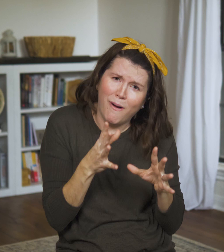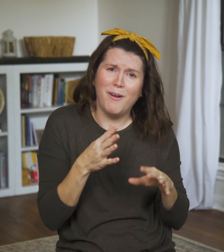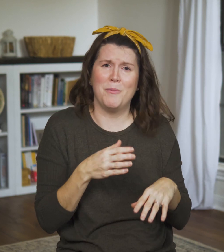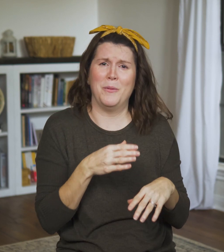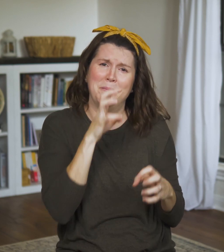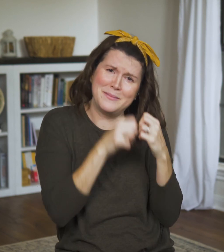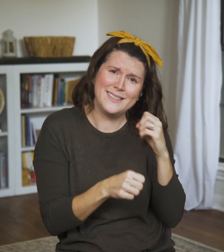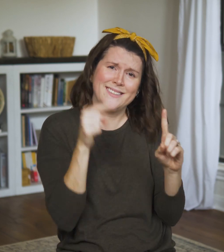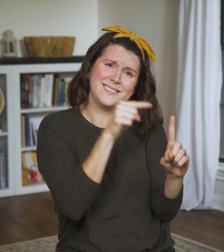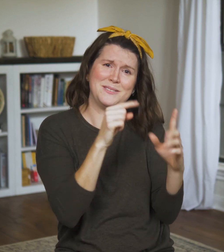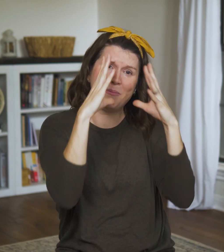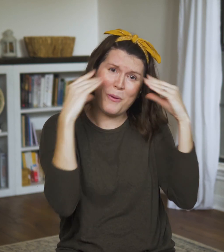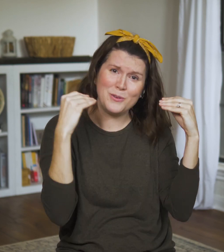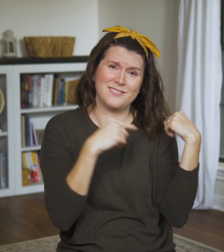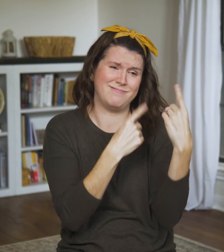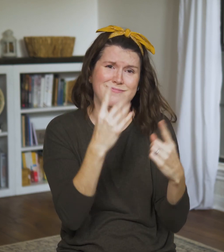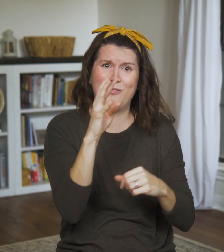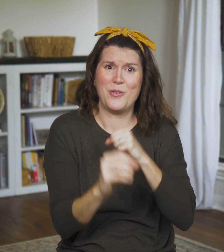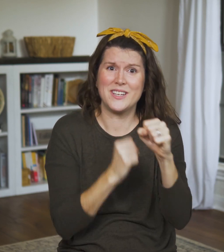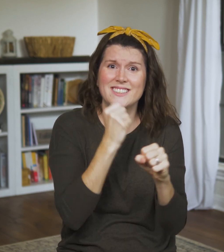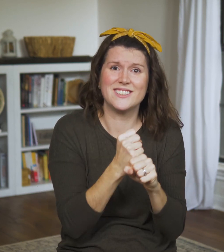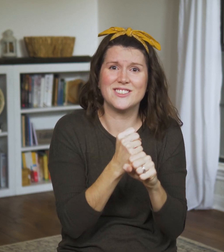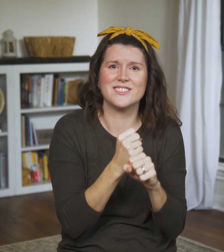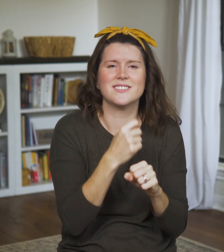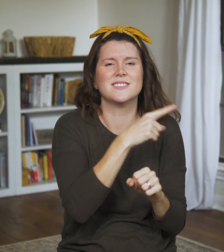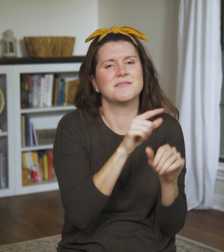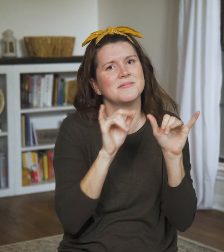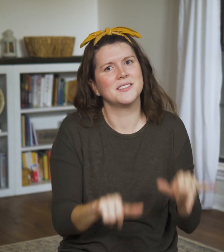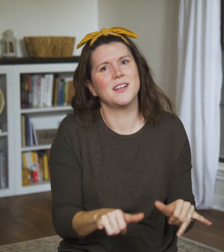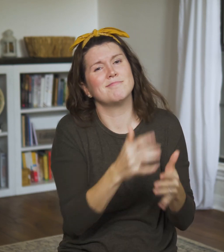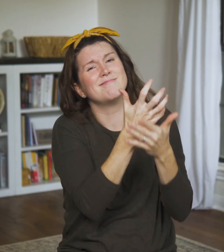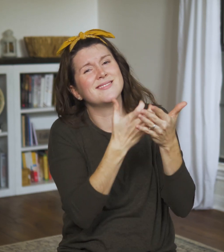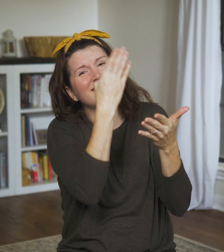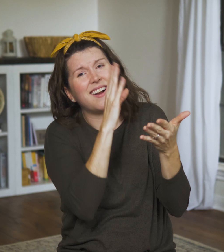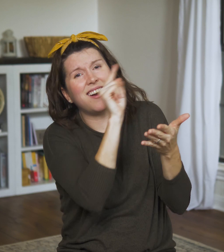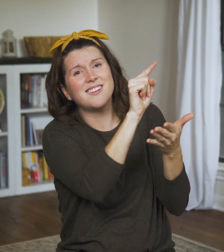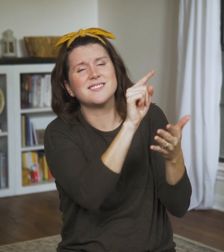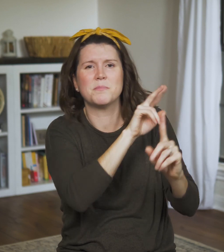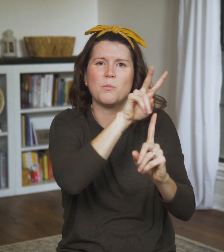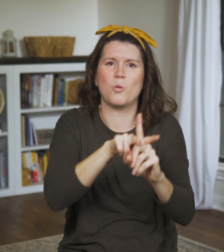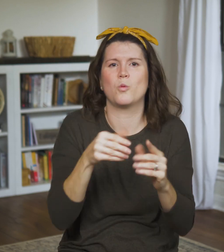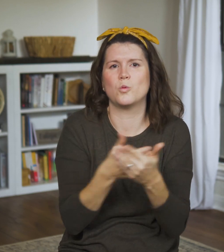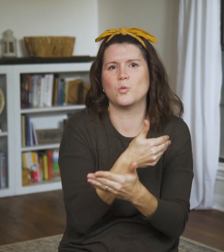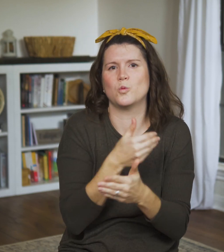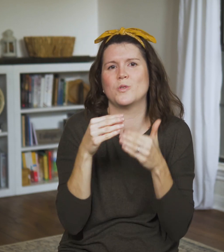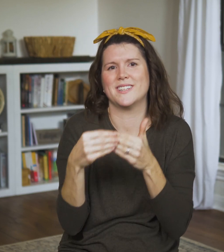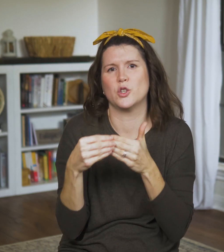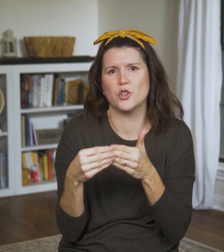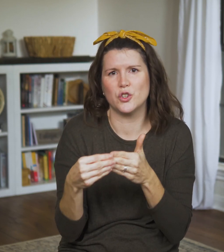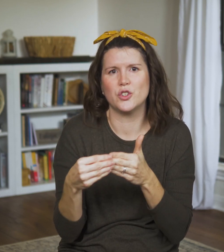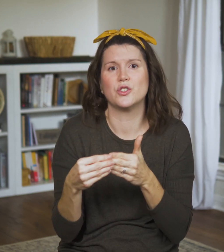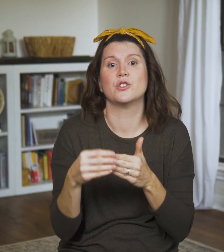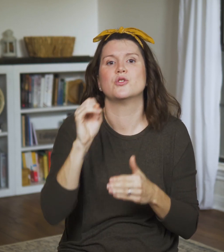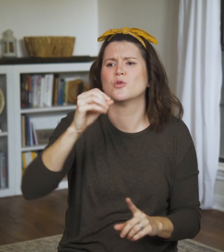when He said He was giving the Israelites the land